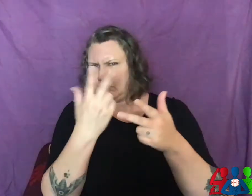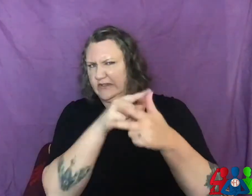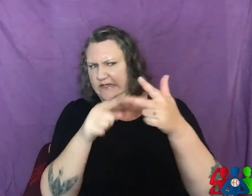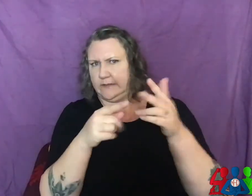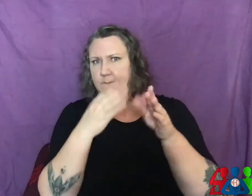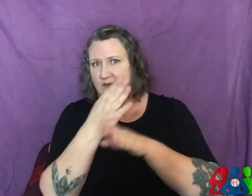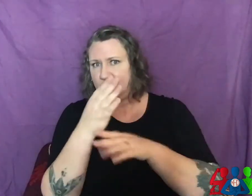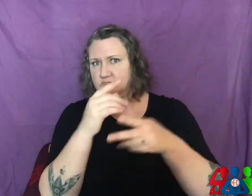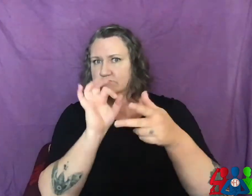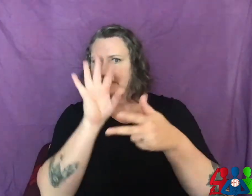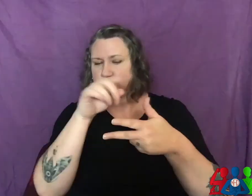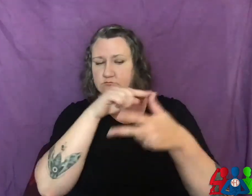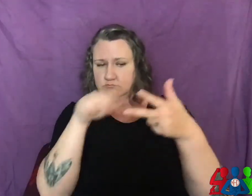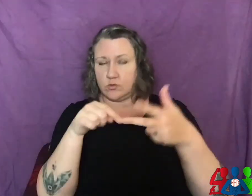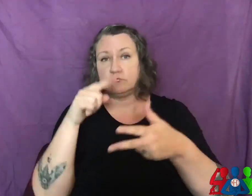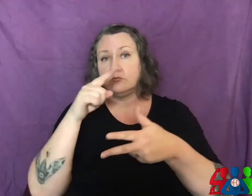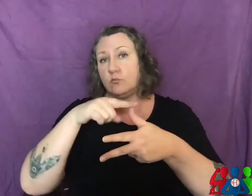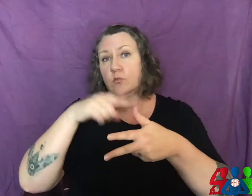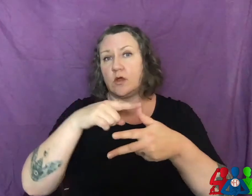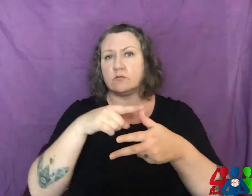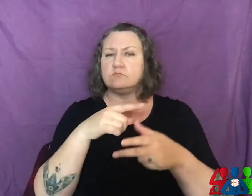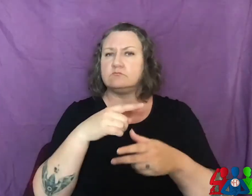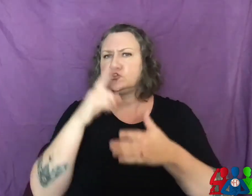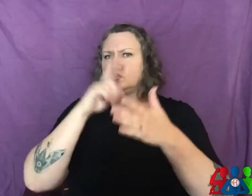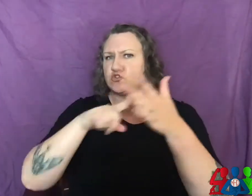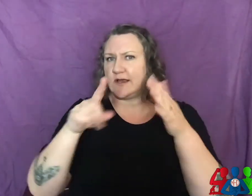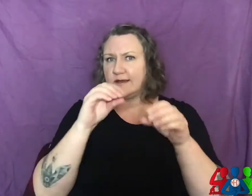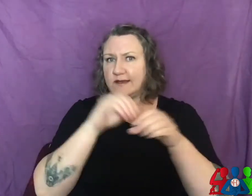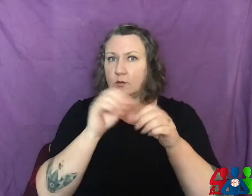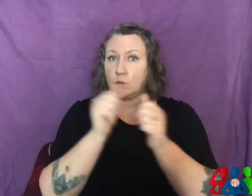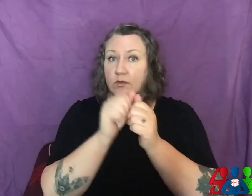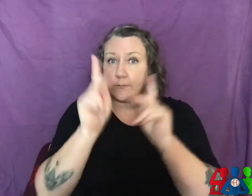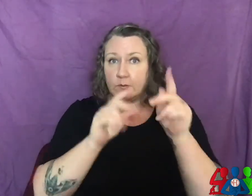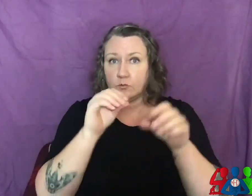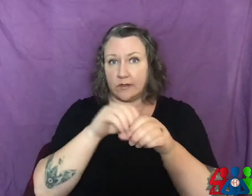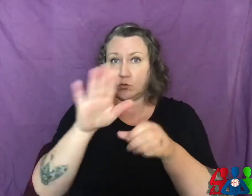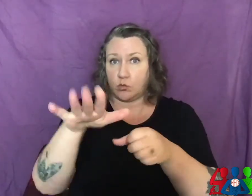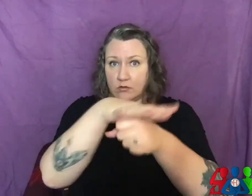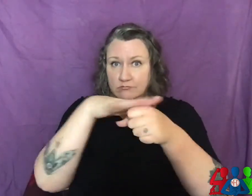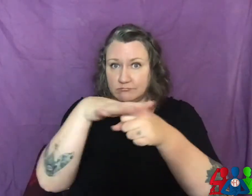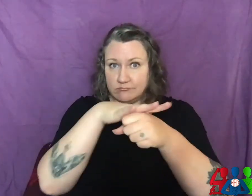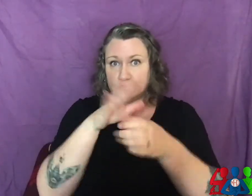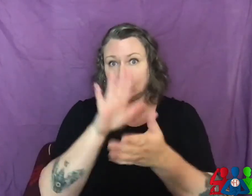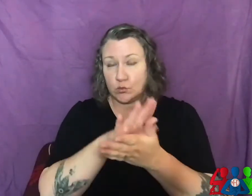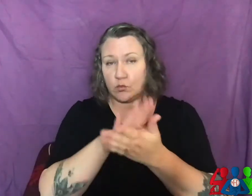developing online content. I think there are three main ways that we can get resources from